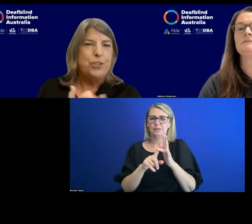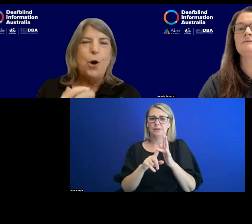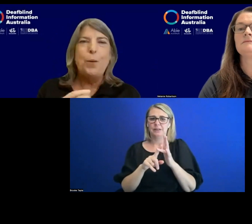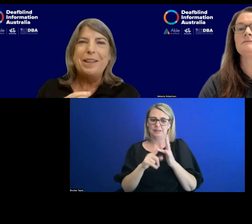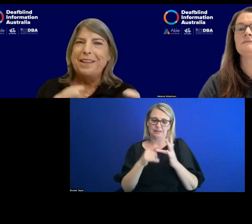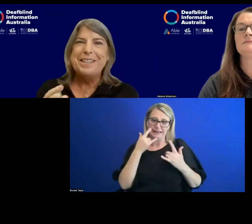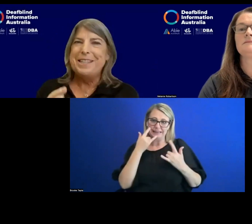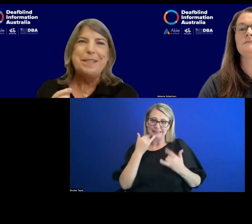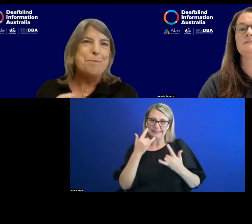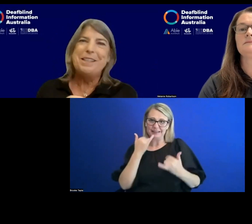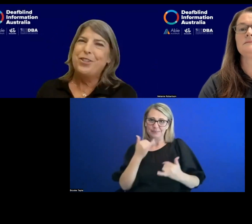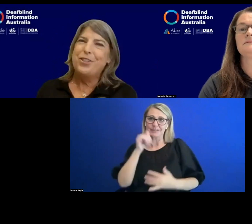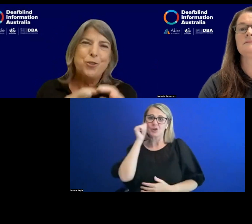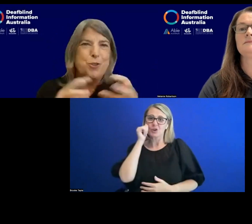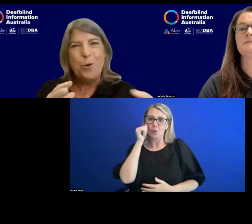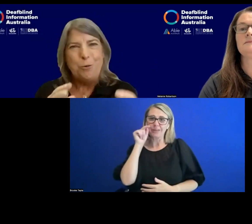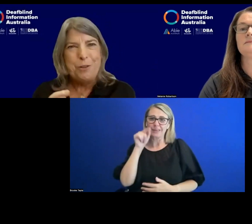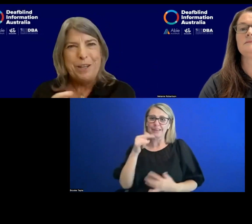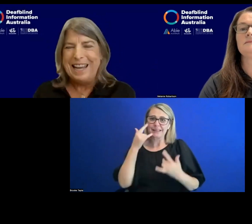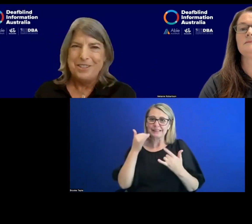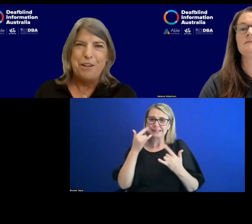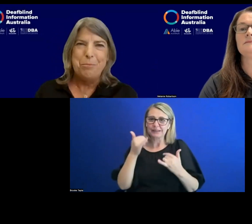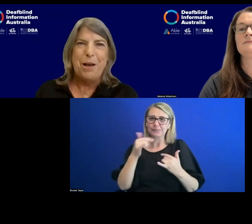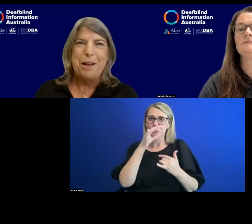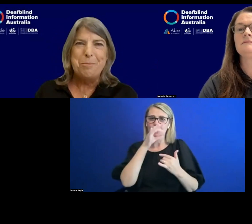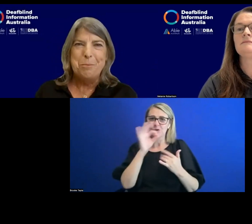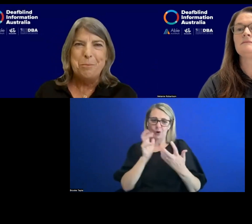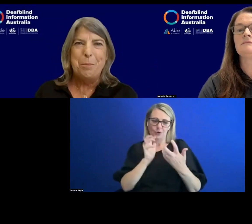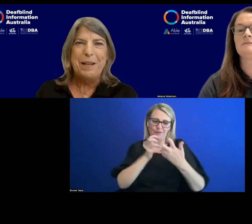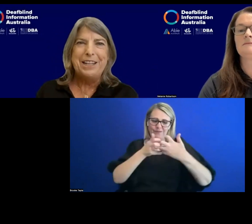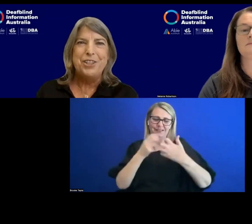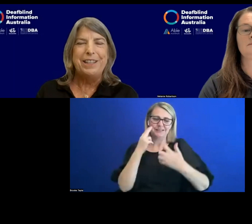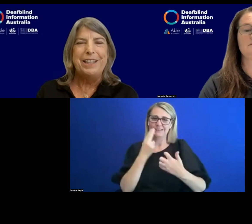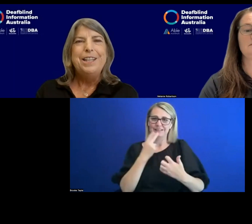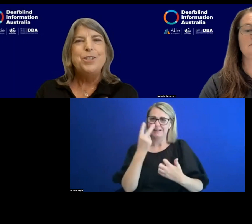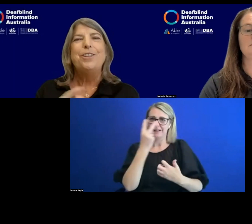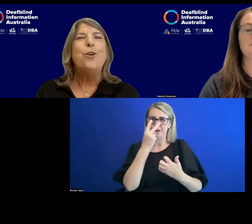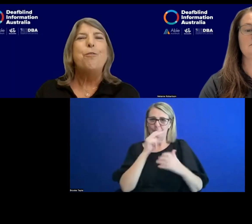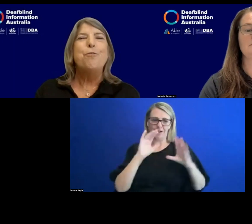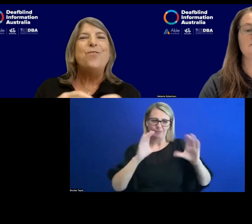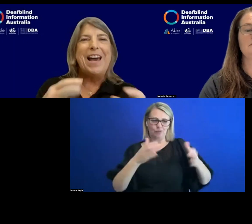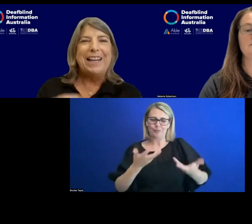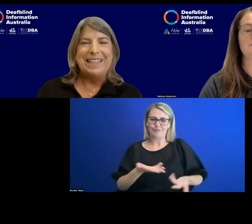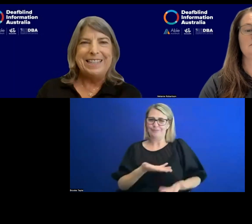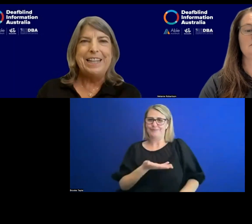knowing that the assessments just don't fit our deafblind population, so they're not valid in